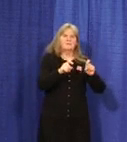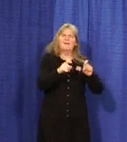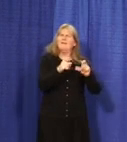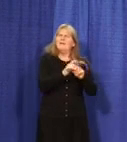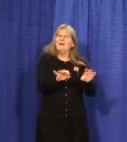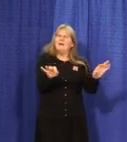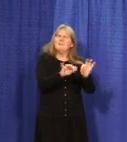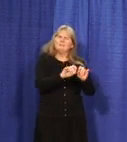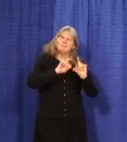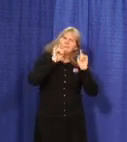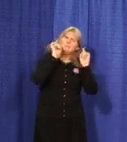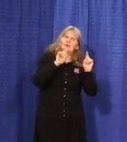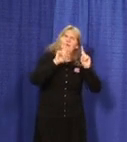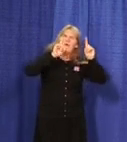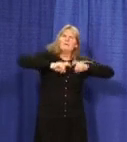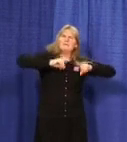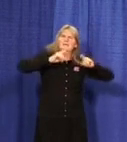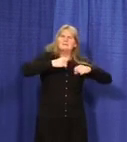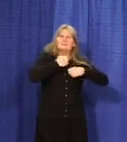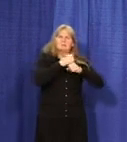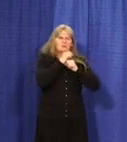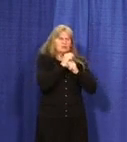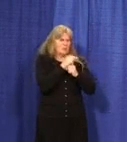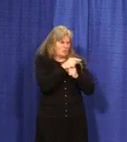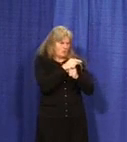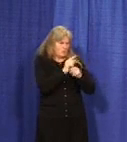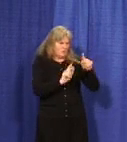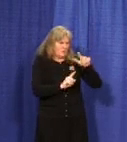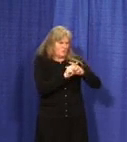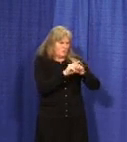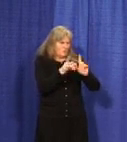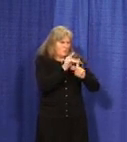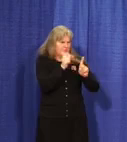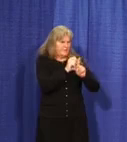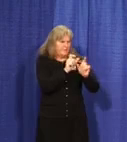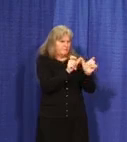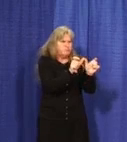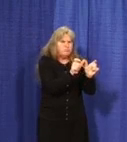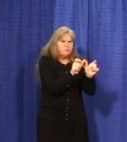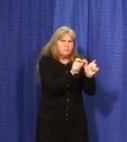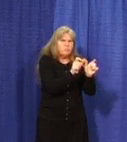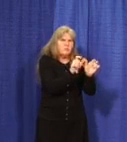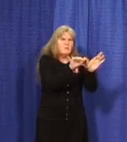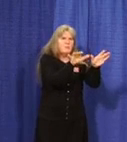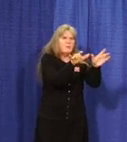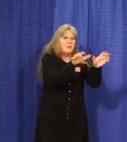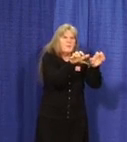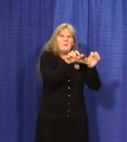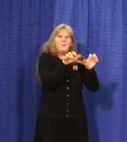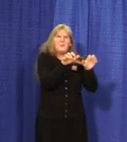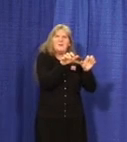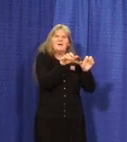to make sure that we contain the transmission from affecting other individuals.